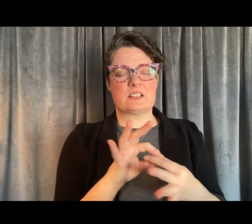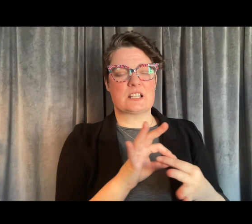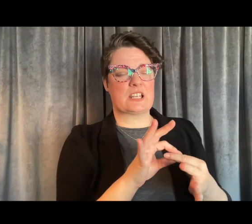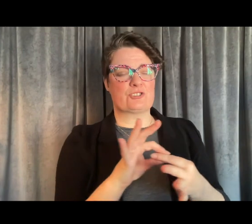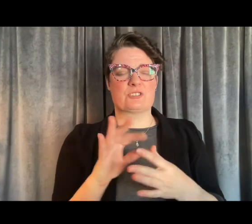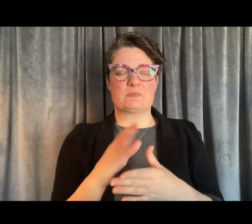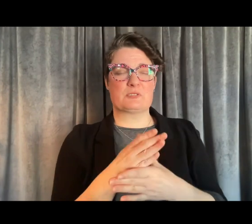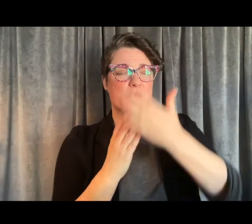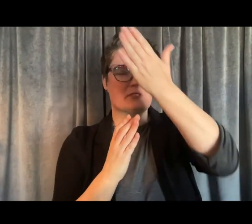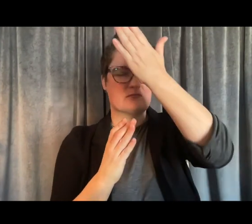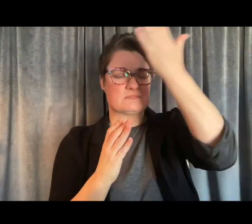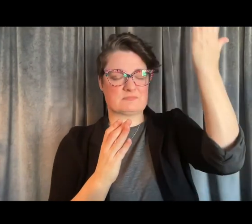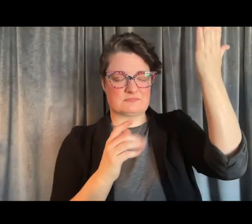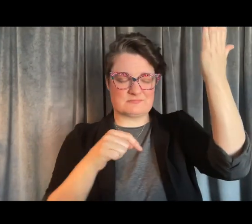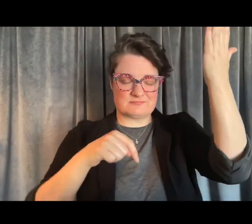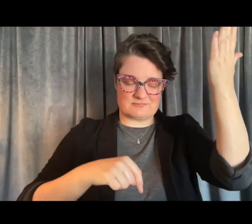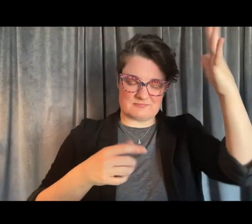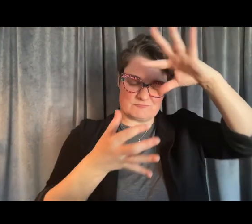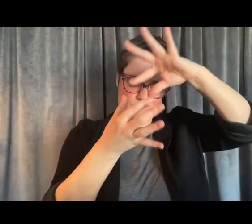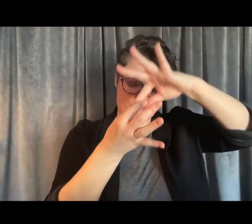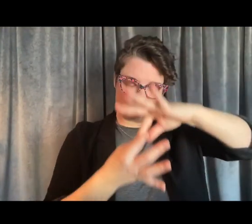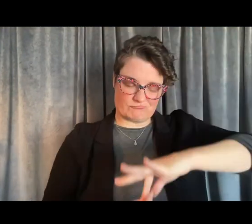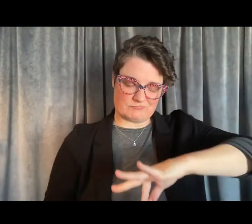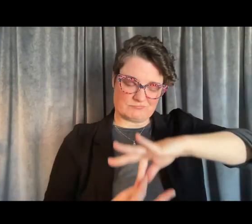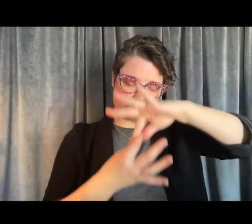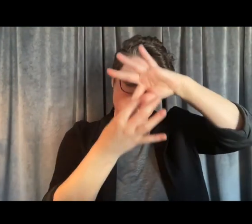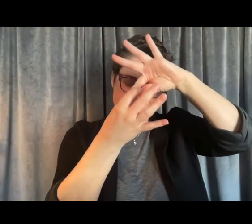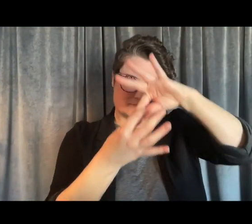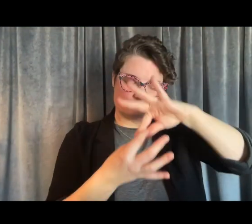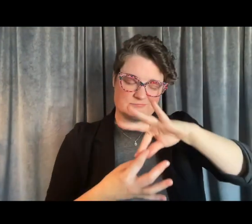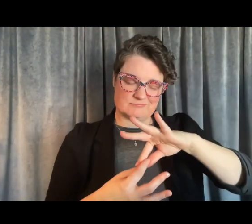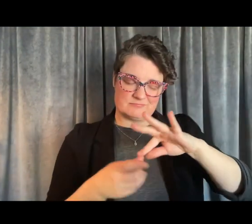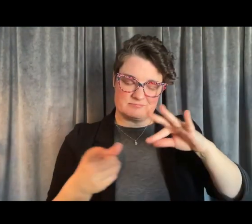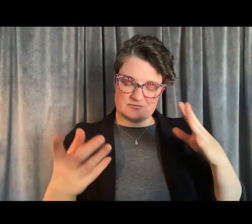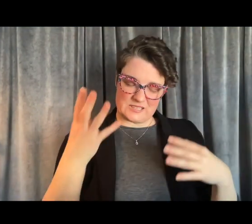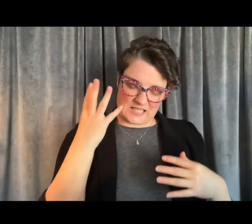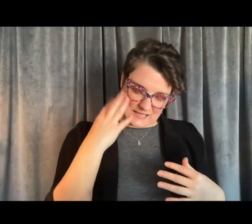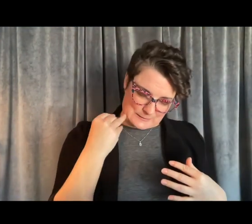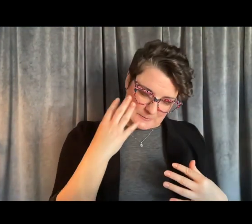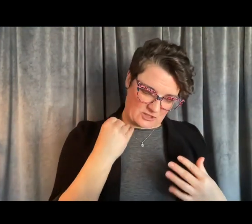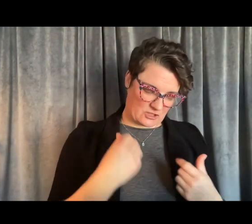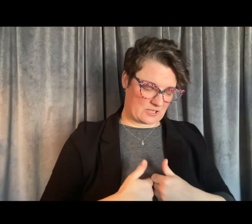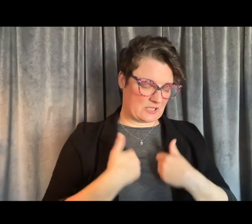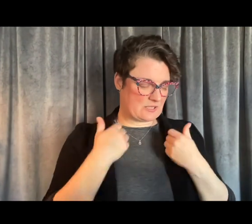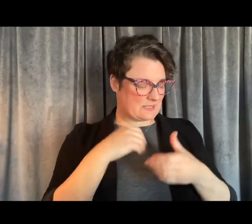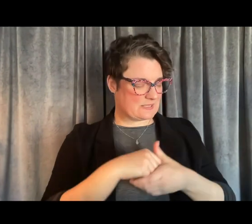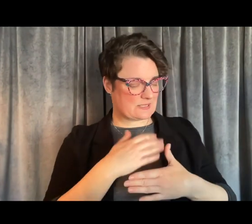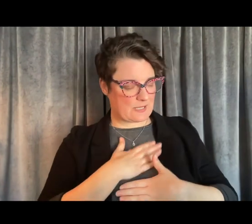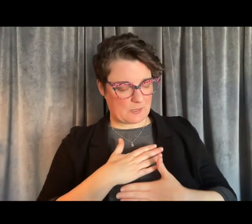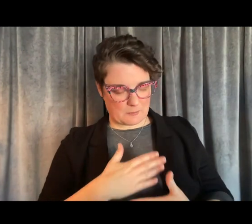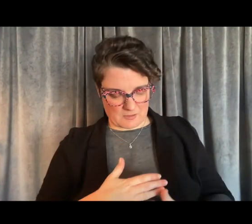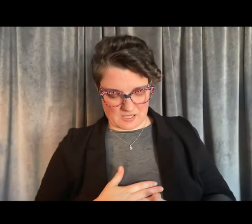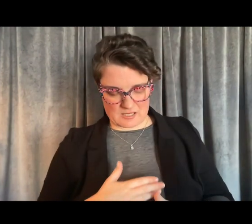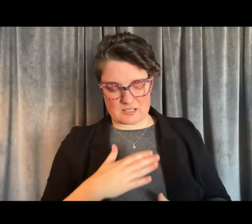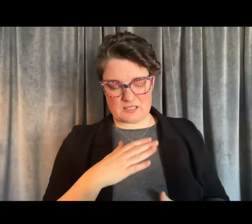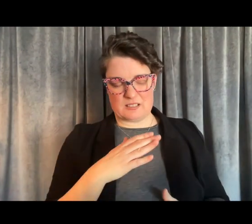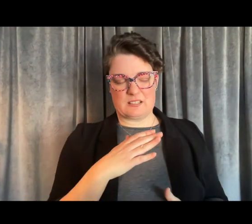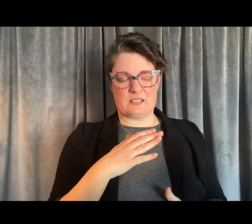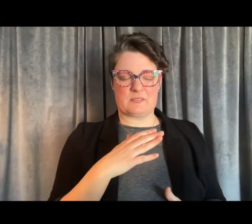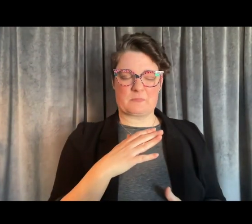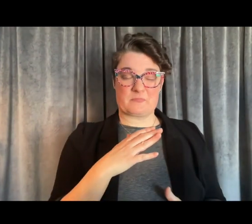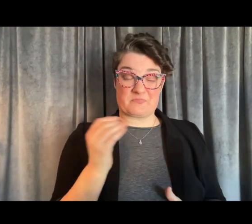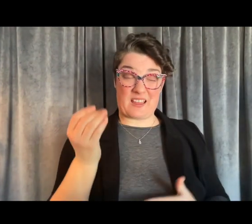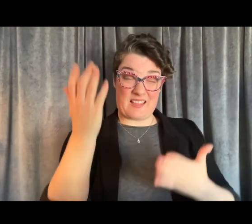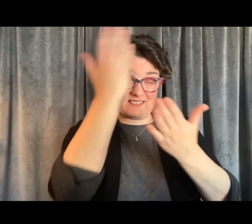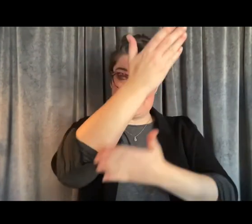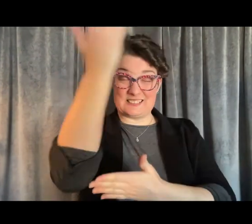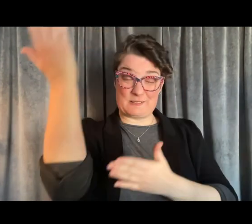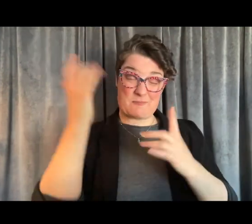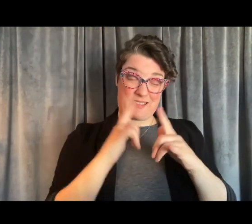a place of experiencing physicality and the sublime and the ineffable.